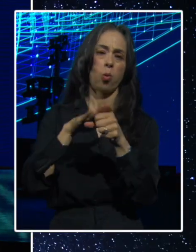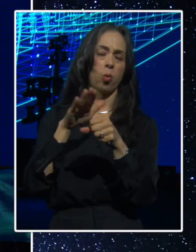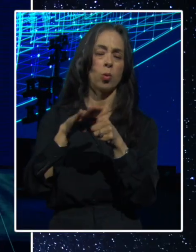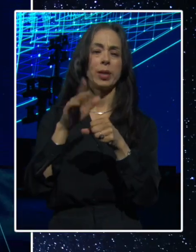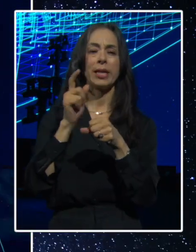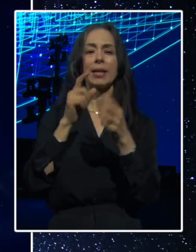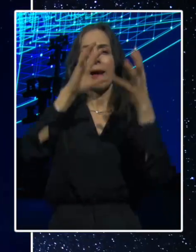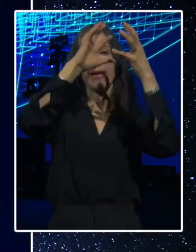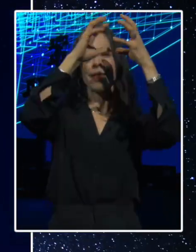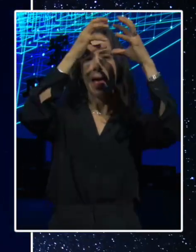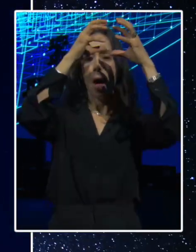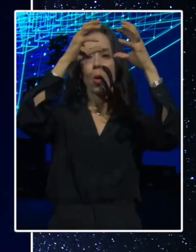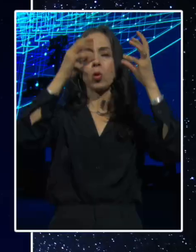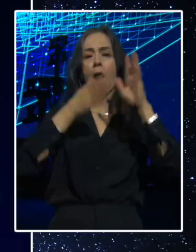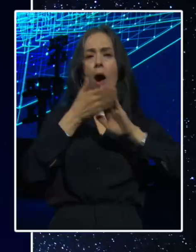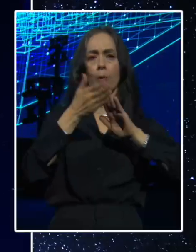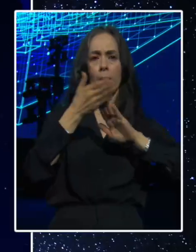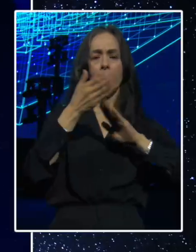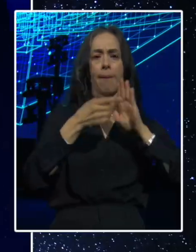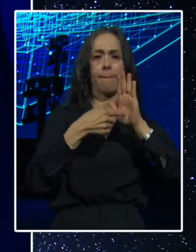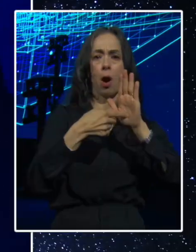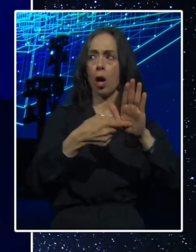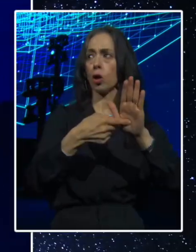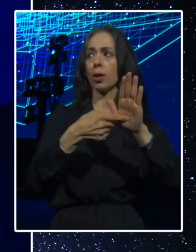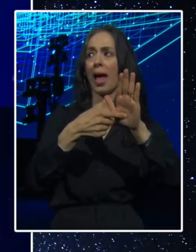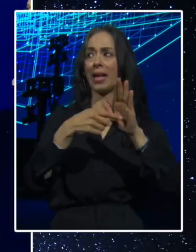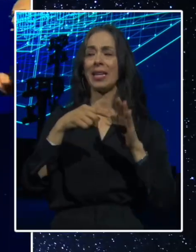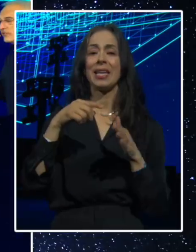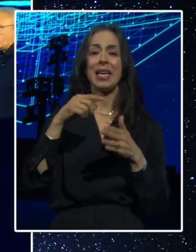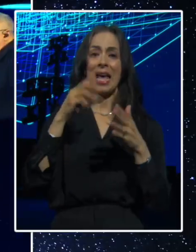You need a cloud operating model and experience everywhere.